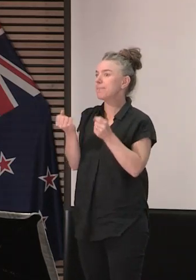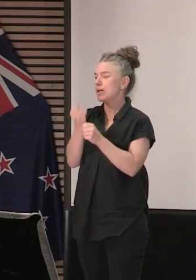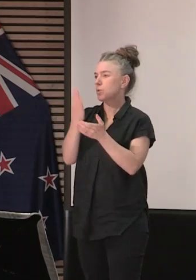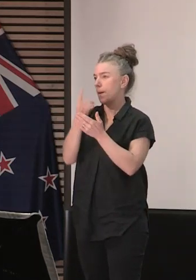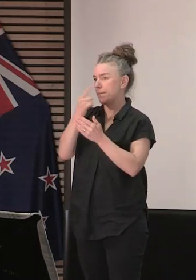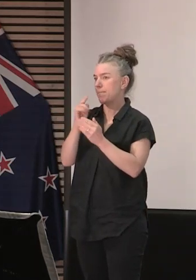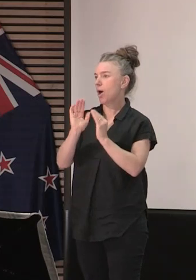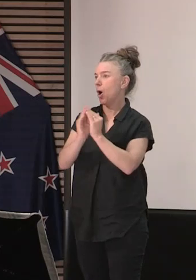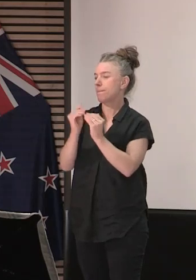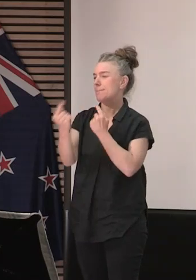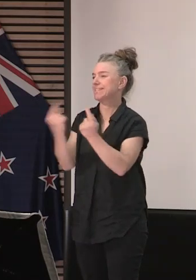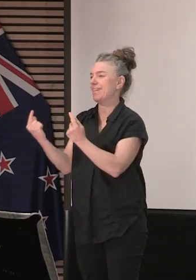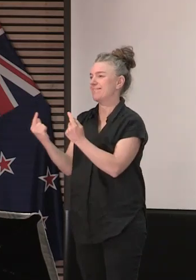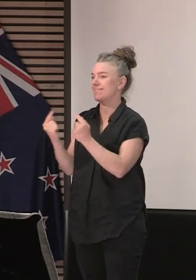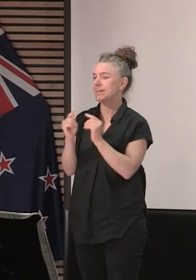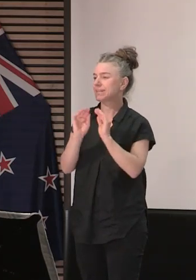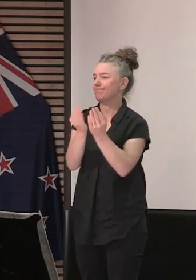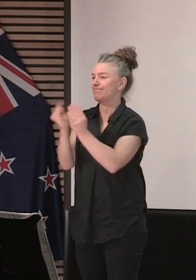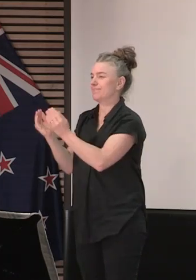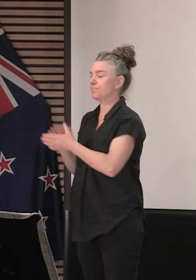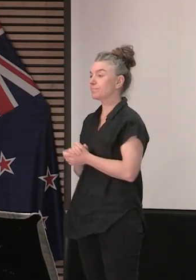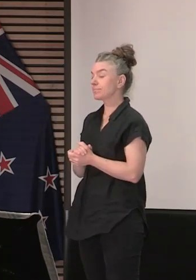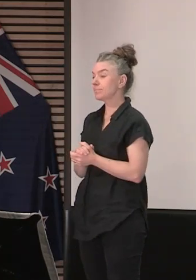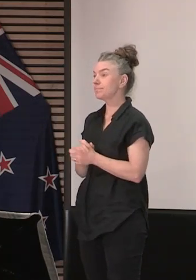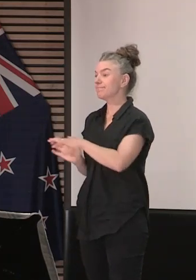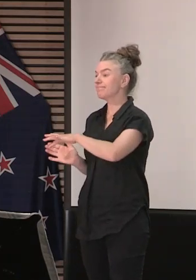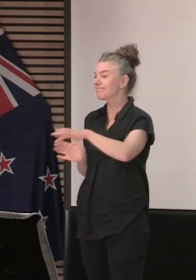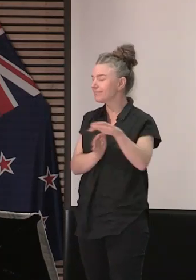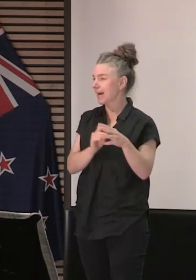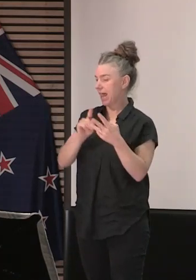Finally, this ongoing planjust be underpinned bytesting.